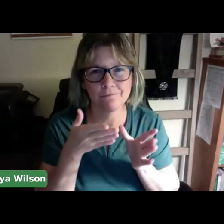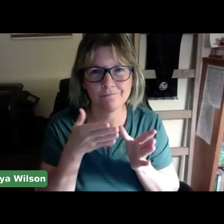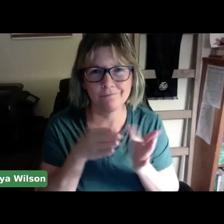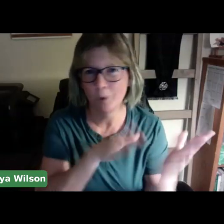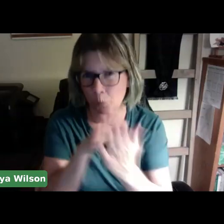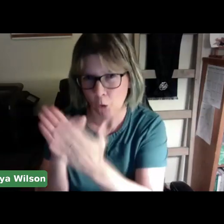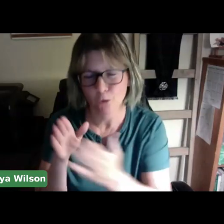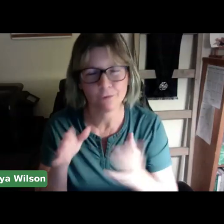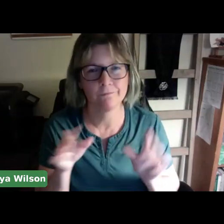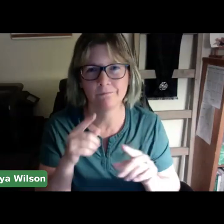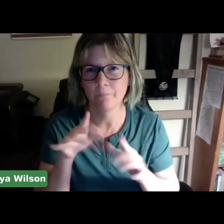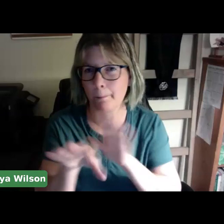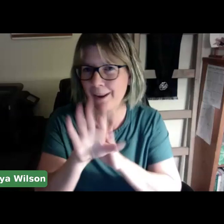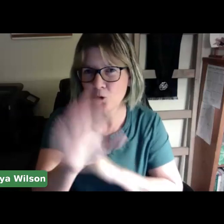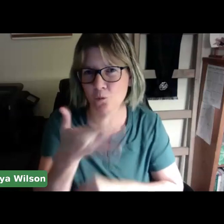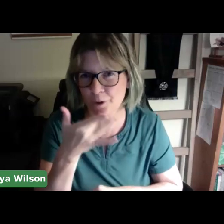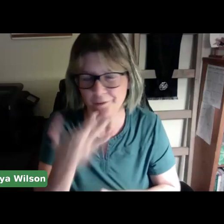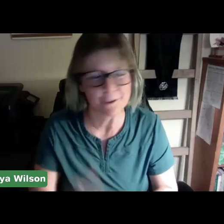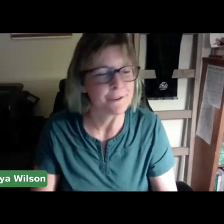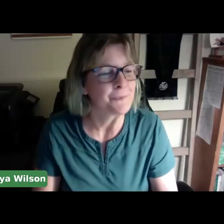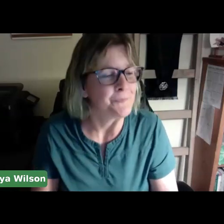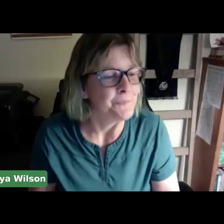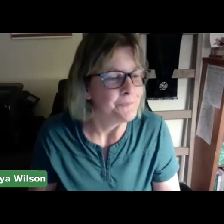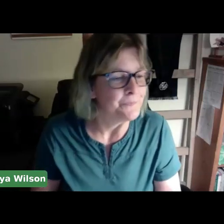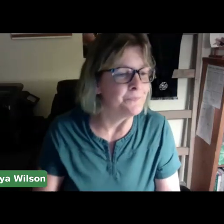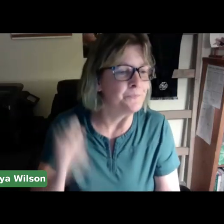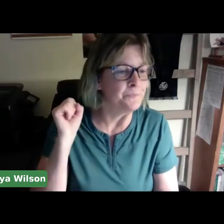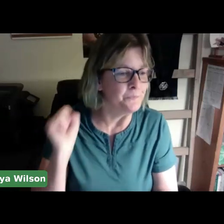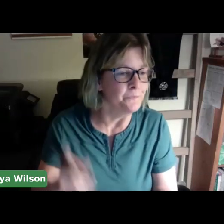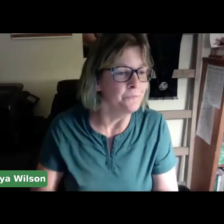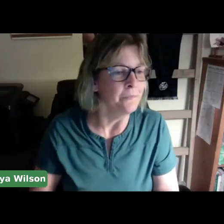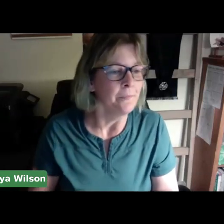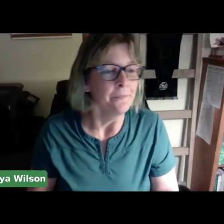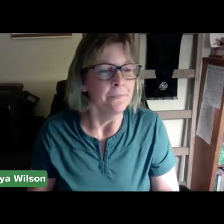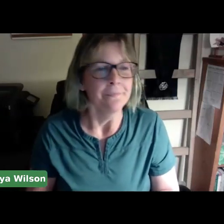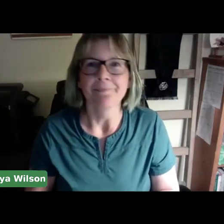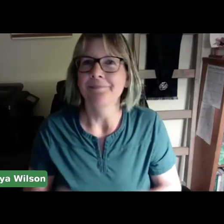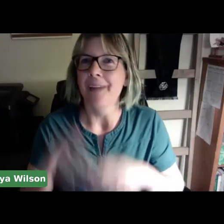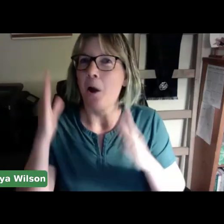so many different approaches, so many different methodologies that you can.